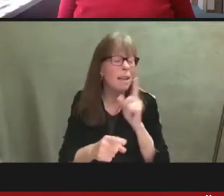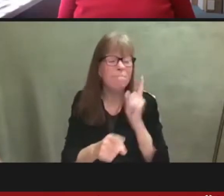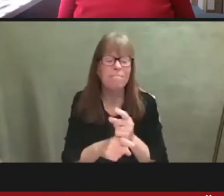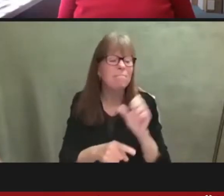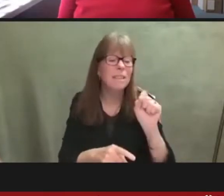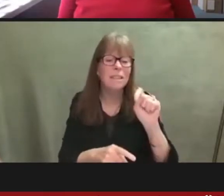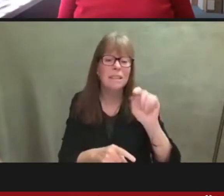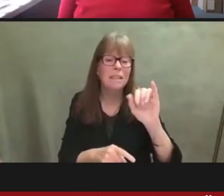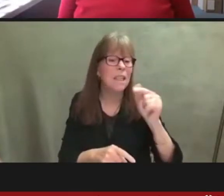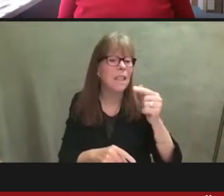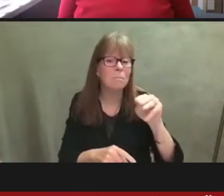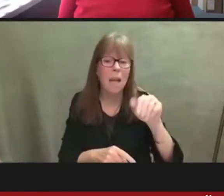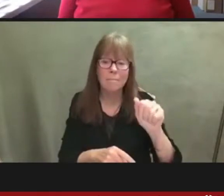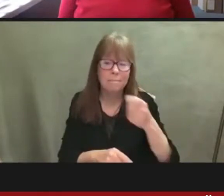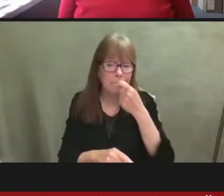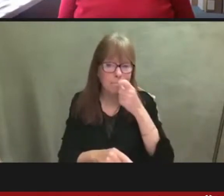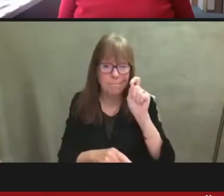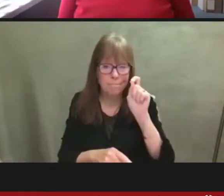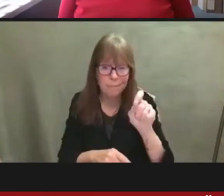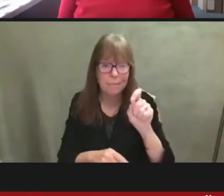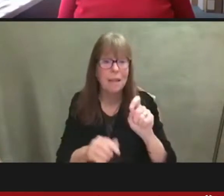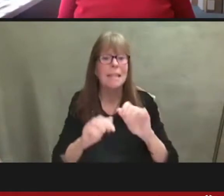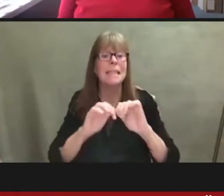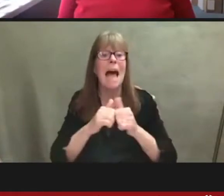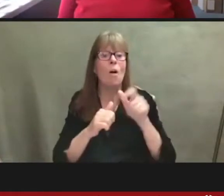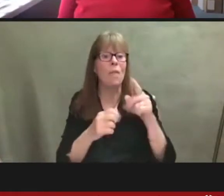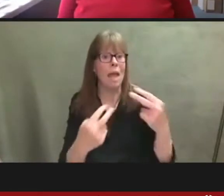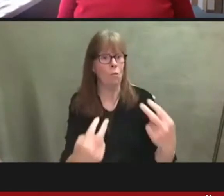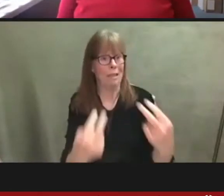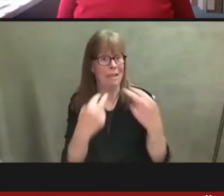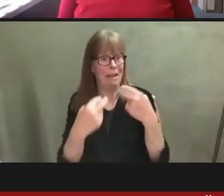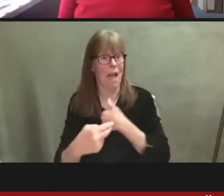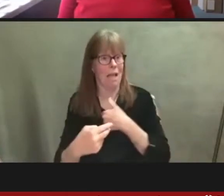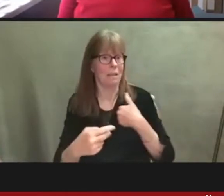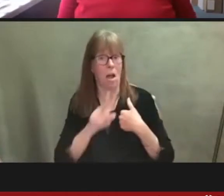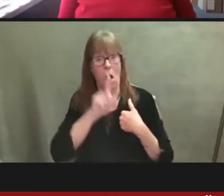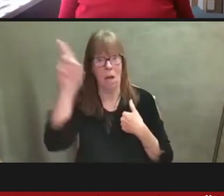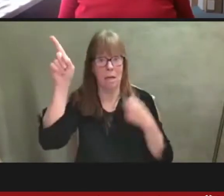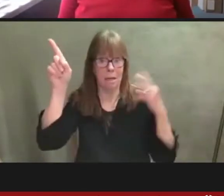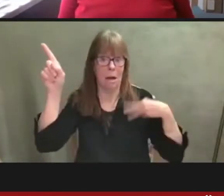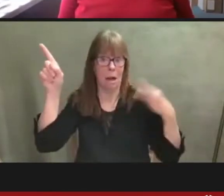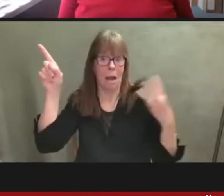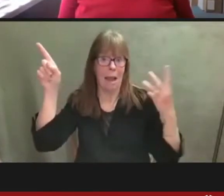Stigma is how we're received on Capitol Hill when we roll into a particular legislator's